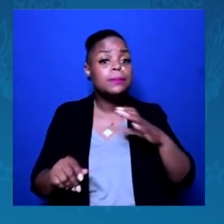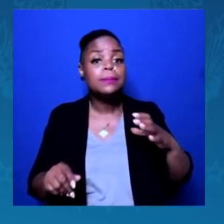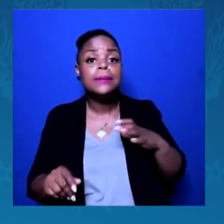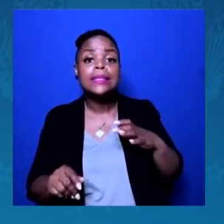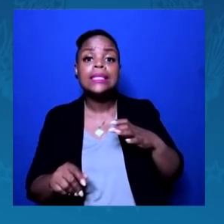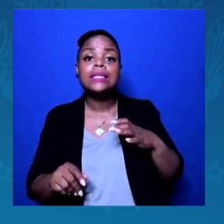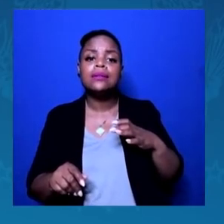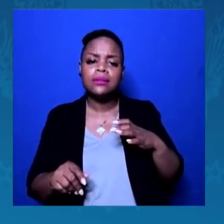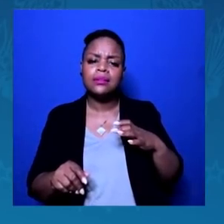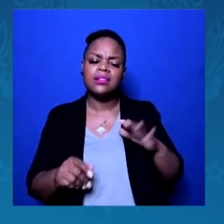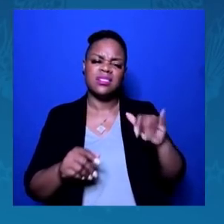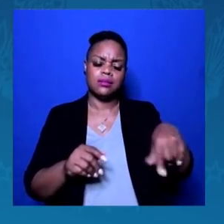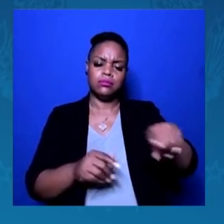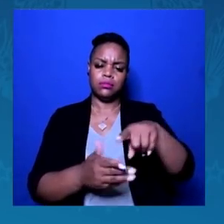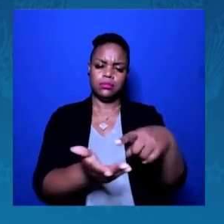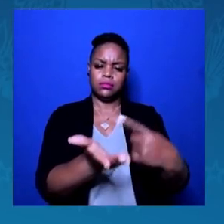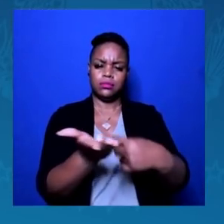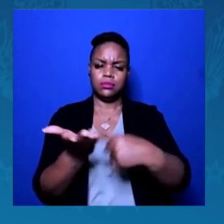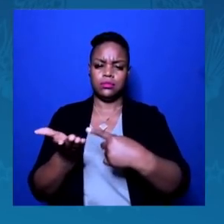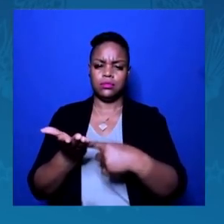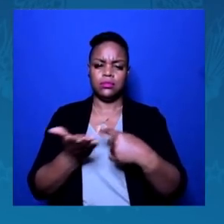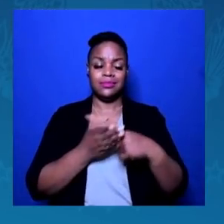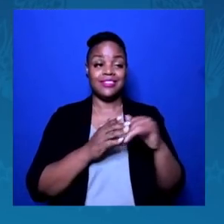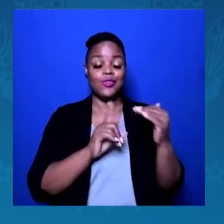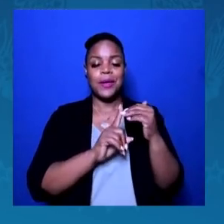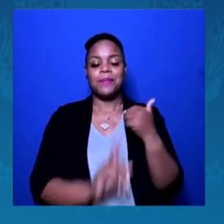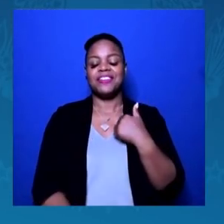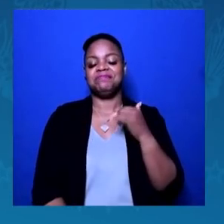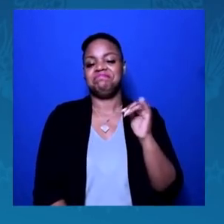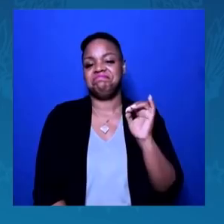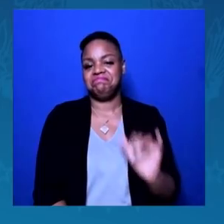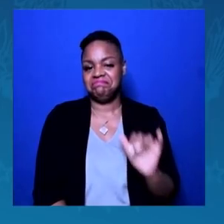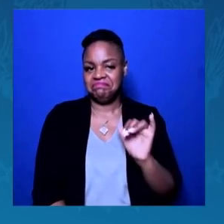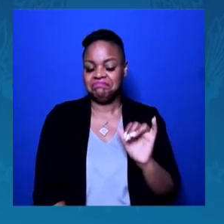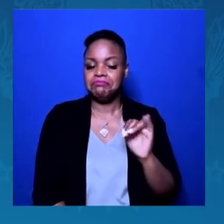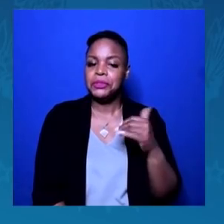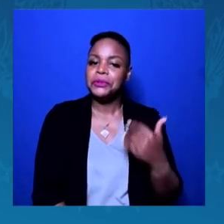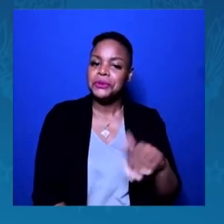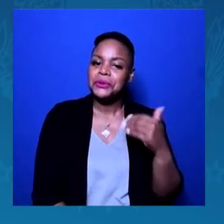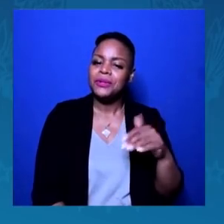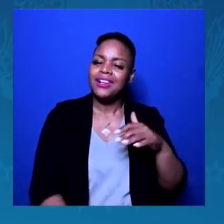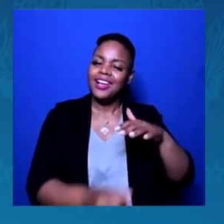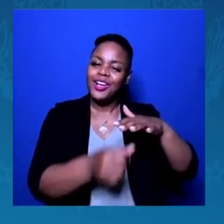there is in this region. And dare I say, the potential that we all have